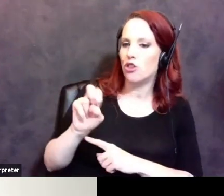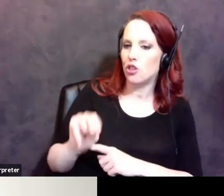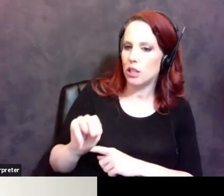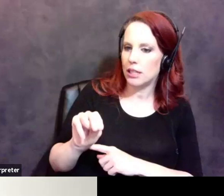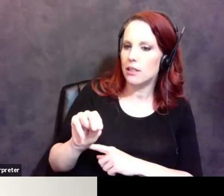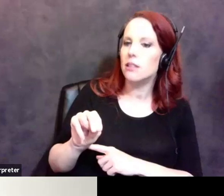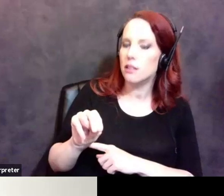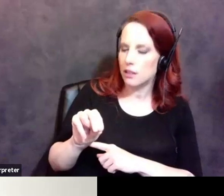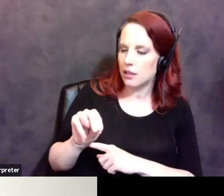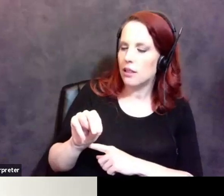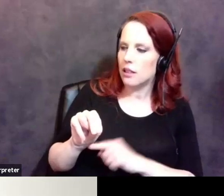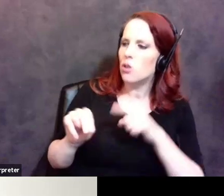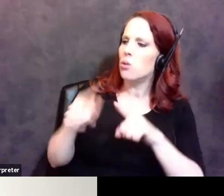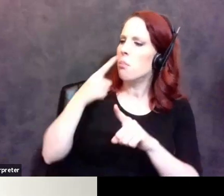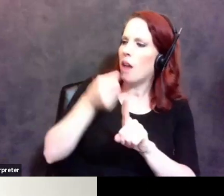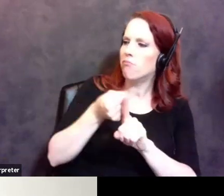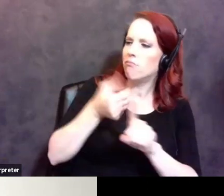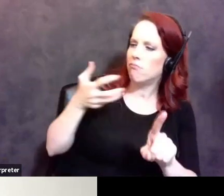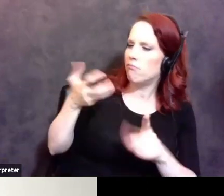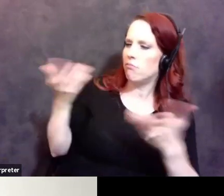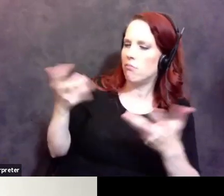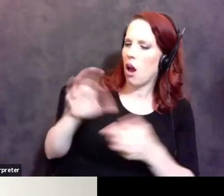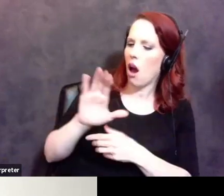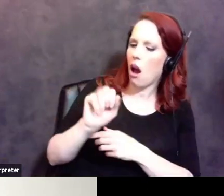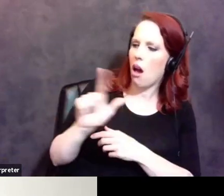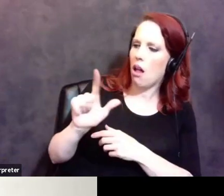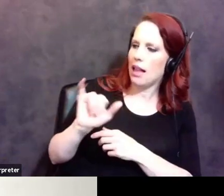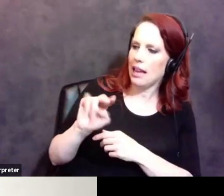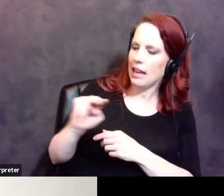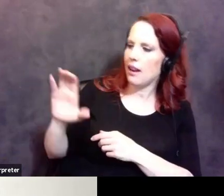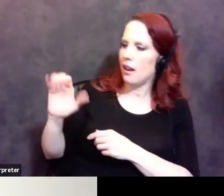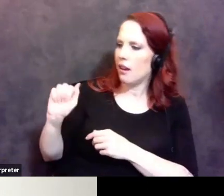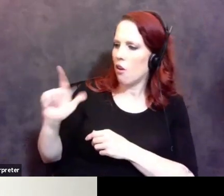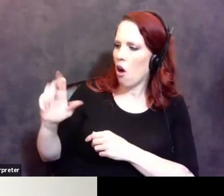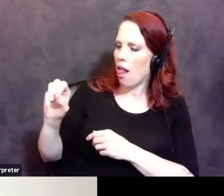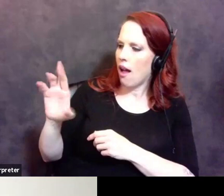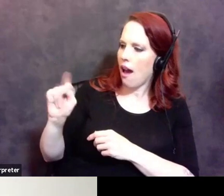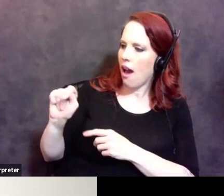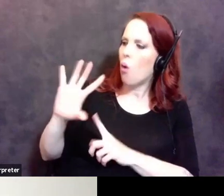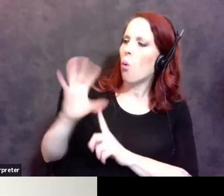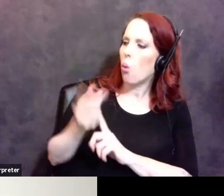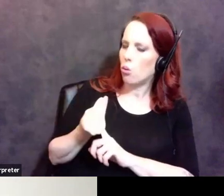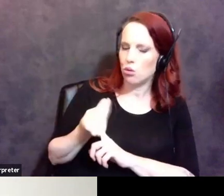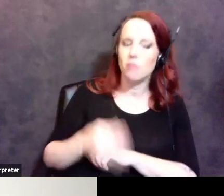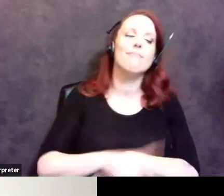on call in versus call out culture? Sure, and Melinda, I think you